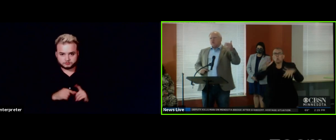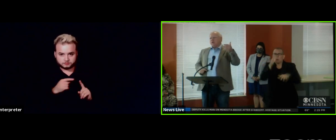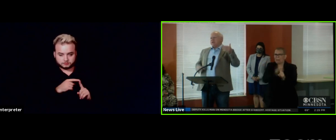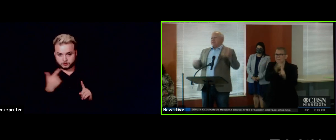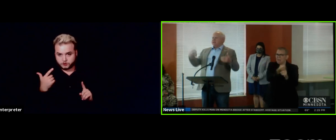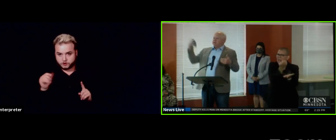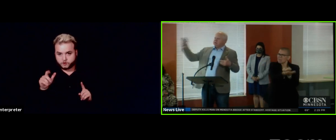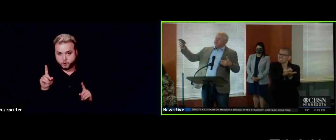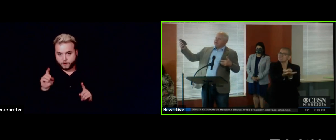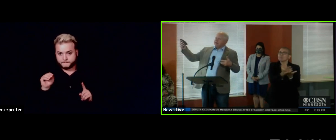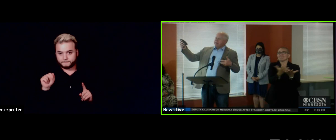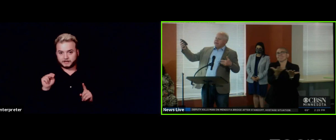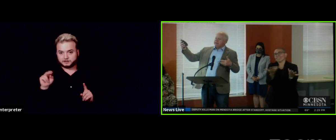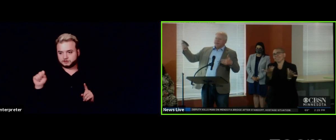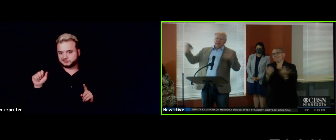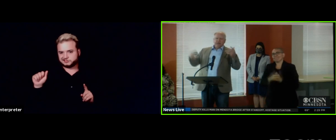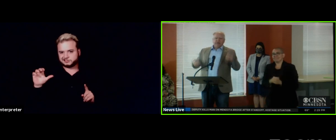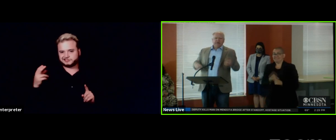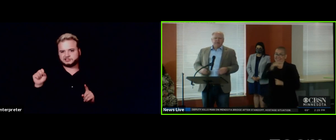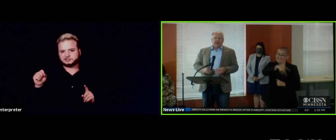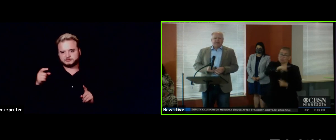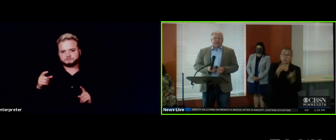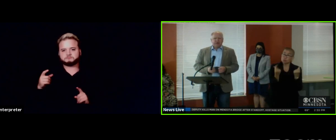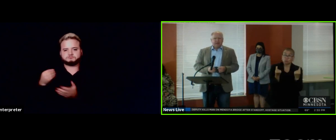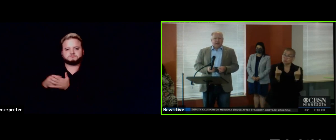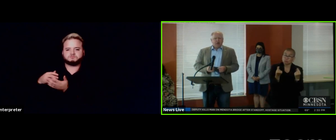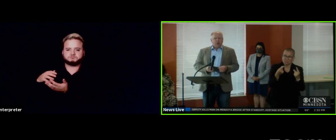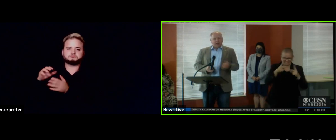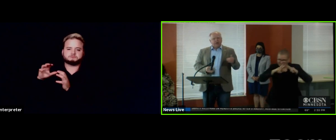20 states. They looked at their economic activity, they look at their masking on that. Now our